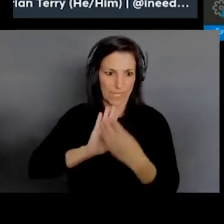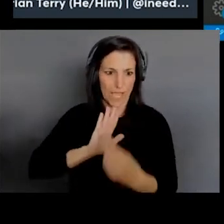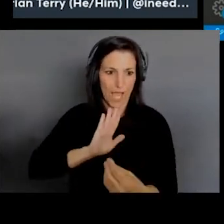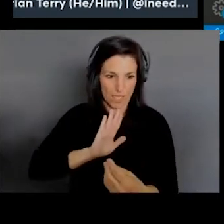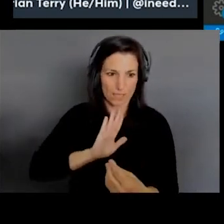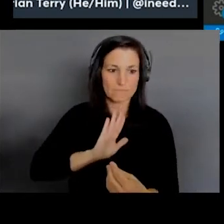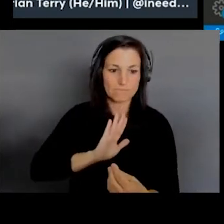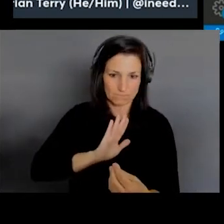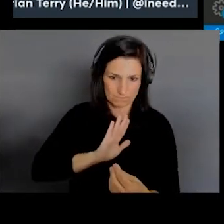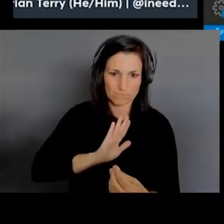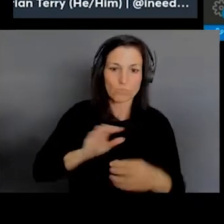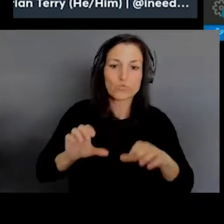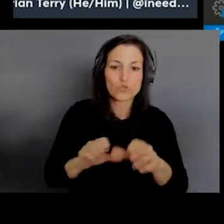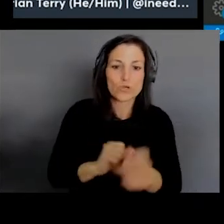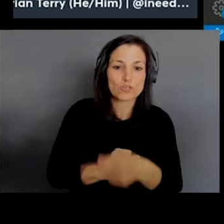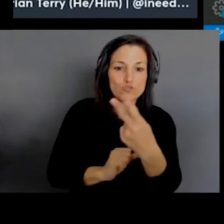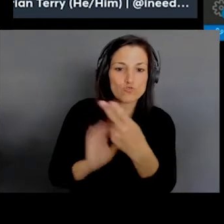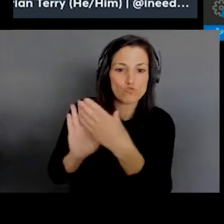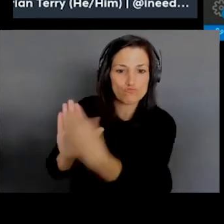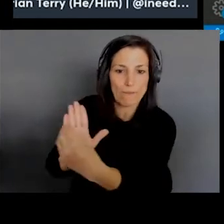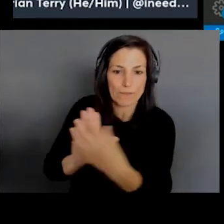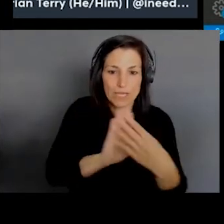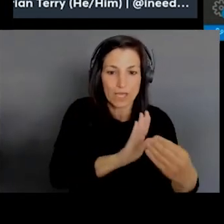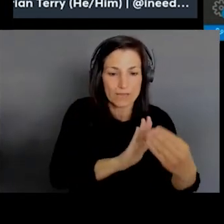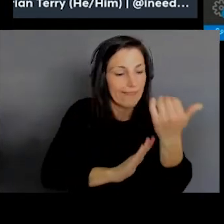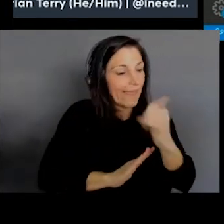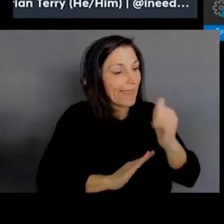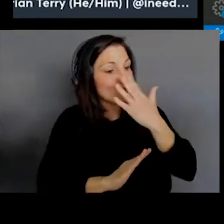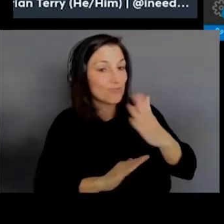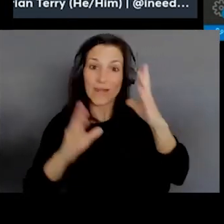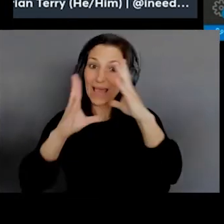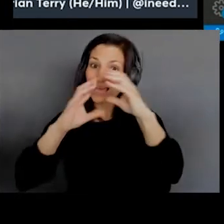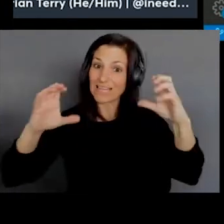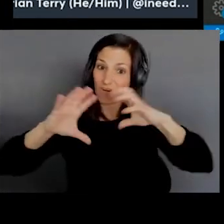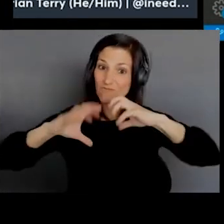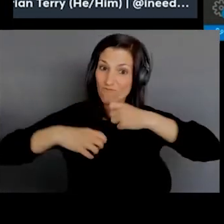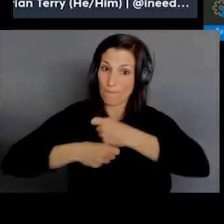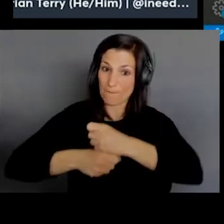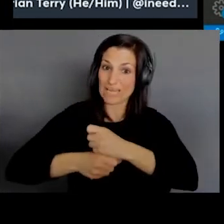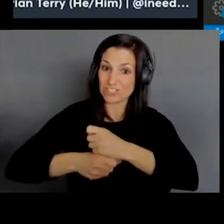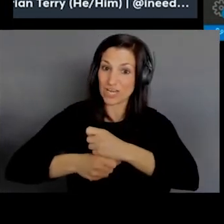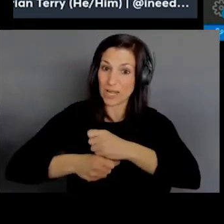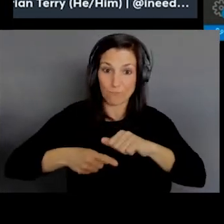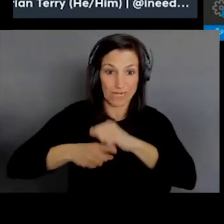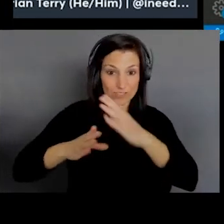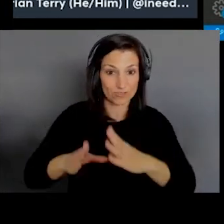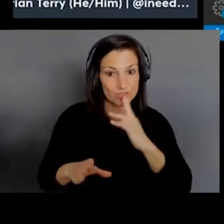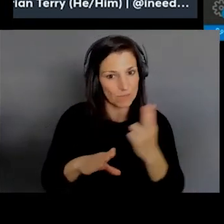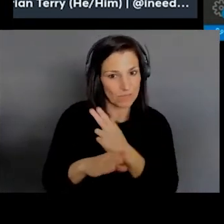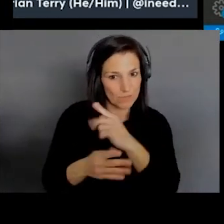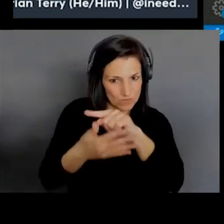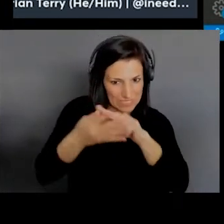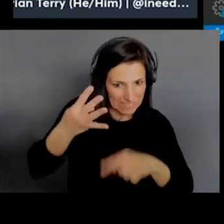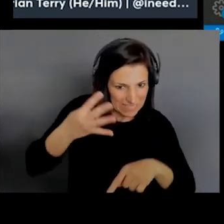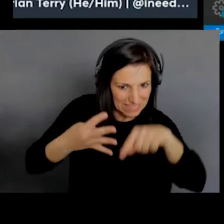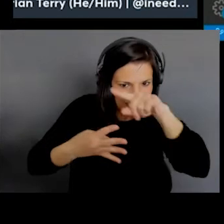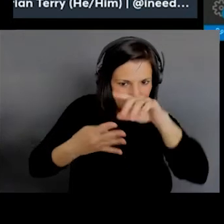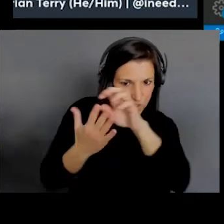and like any good Cloud Formation Practitioner, I'm using this for all via parameters so that we can use these templates. Right? So in my case,